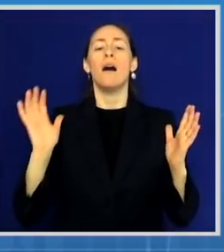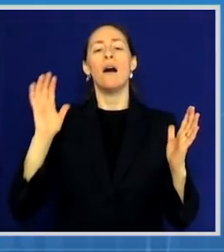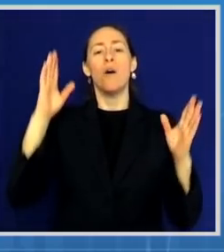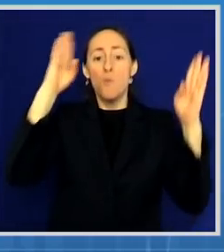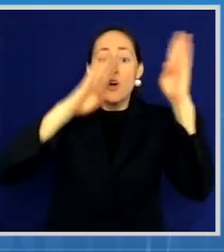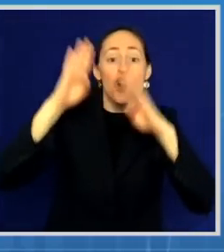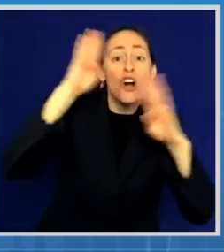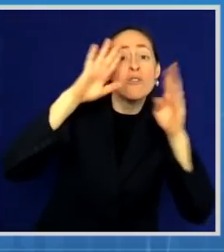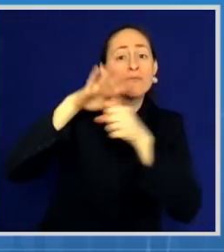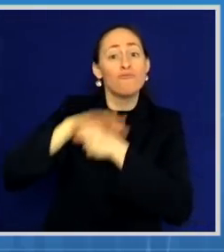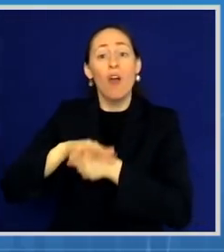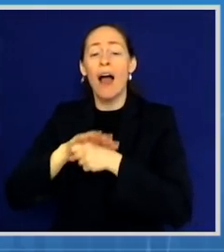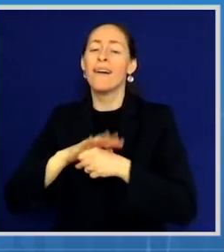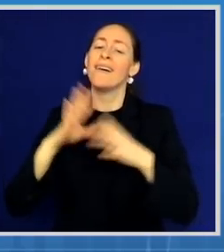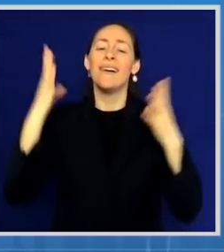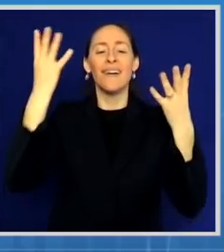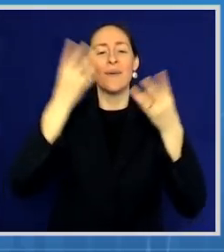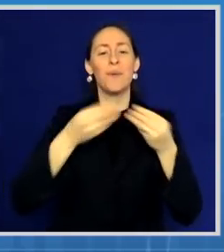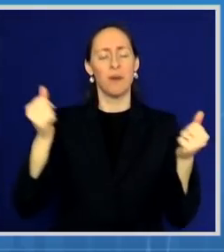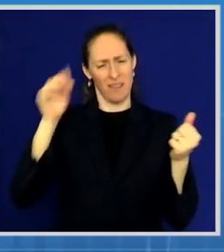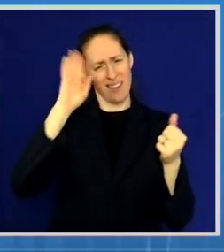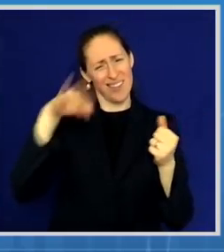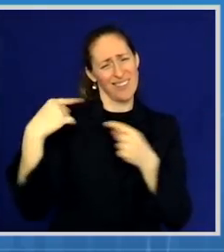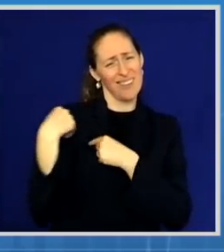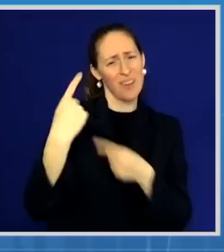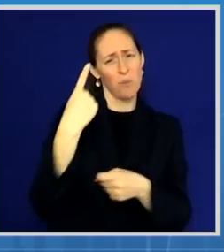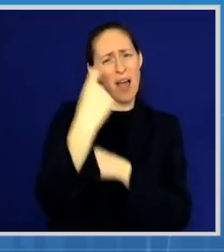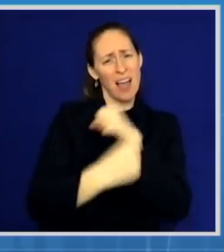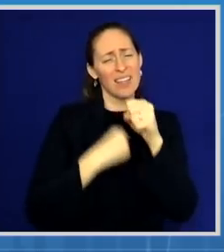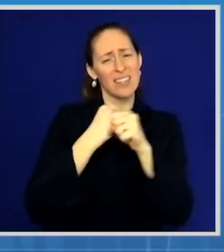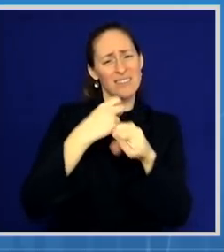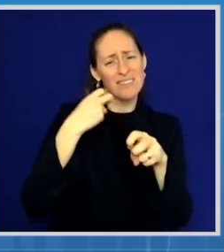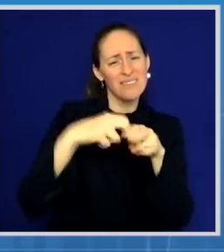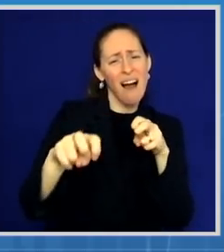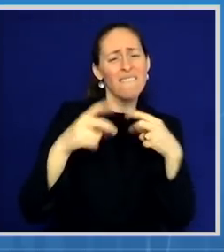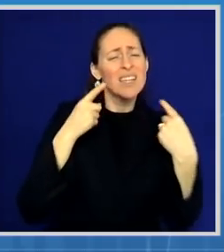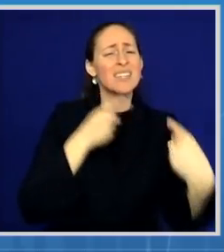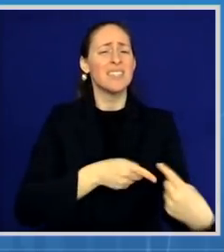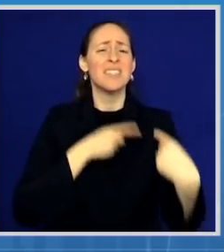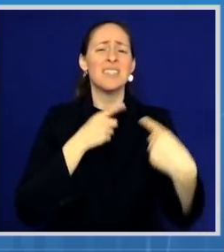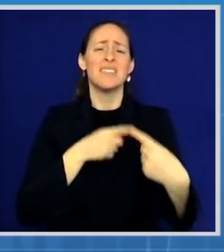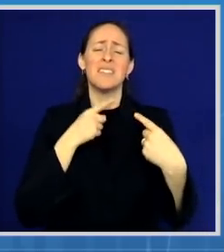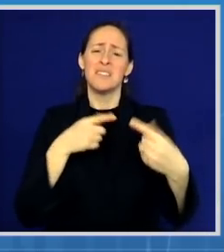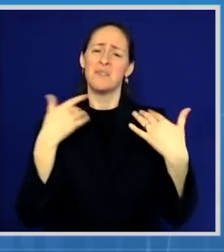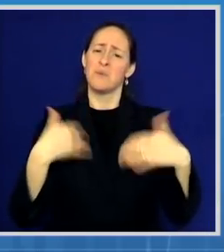they're protected from the virus, knowing their decision to get vaccinated protects not just themselves,